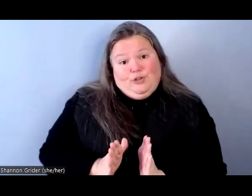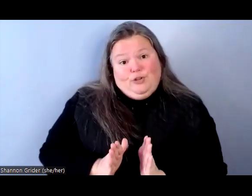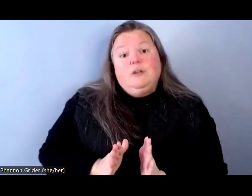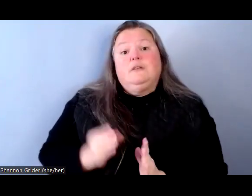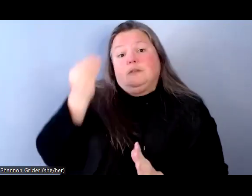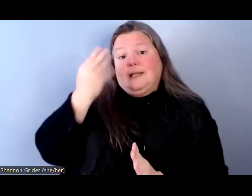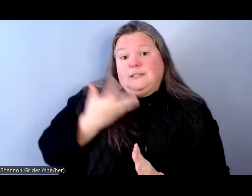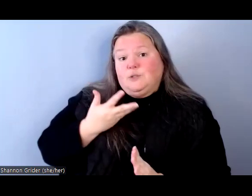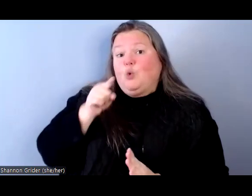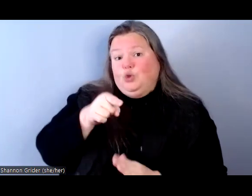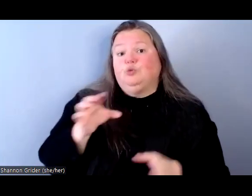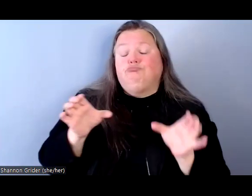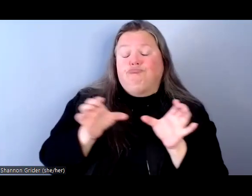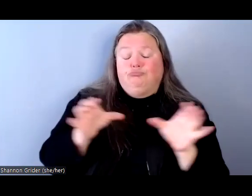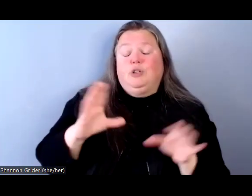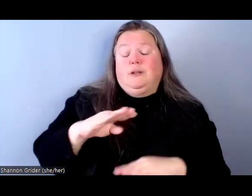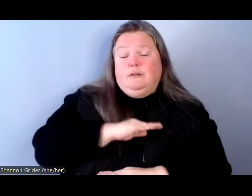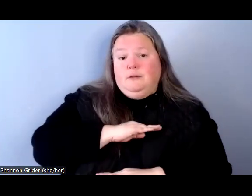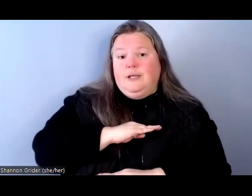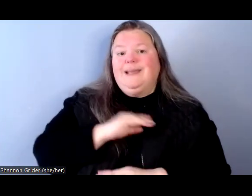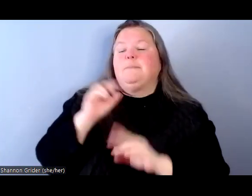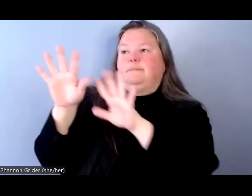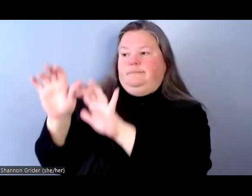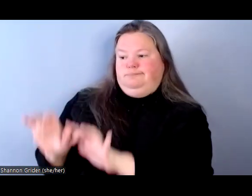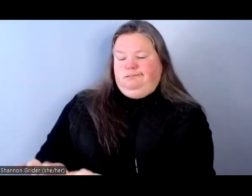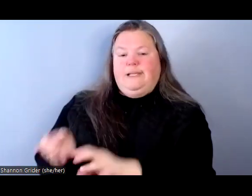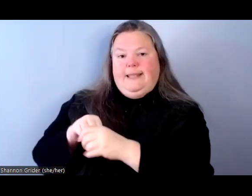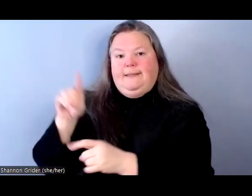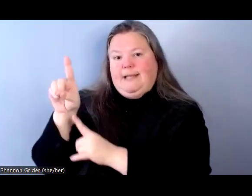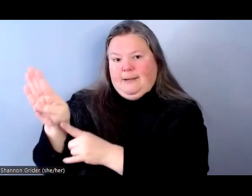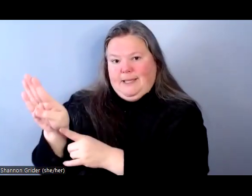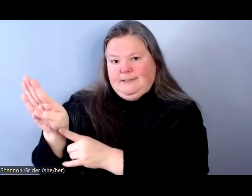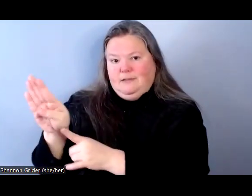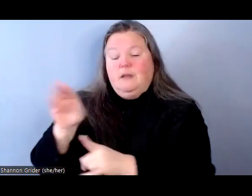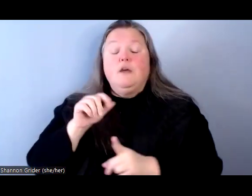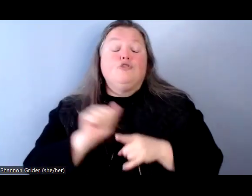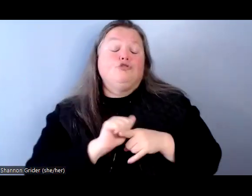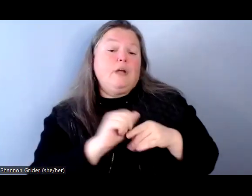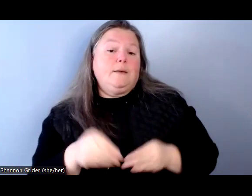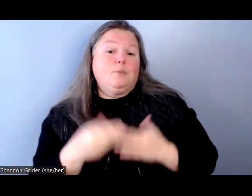enters your certification in the database and they will give you a